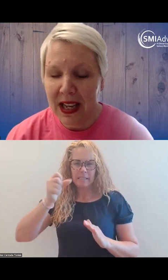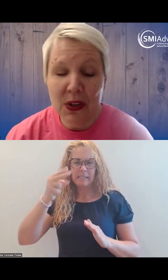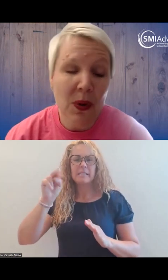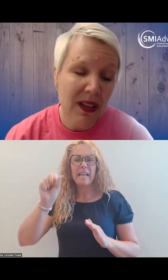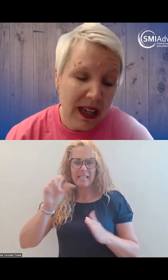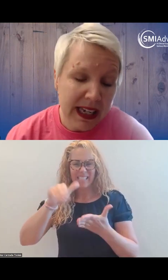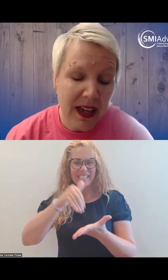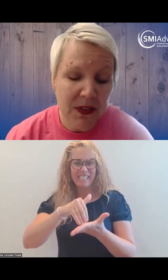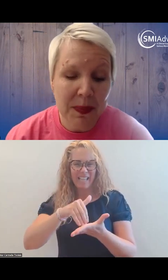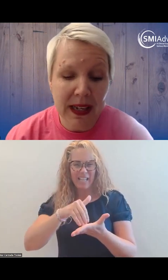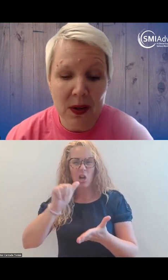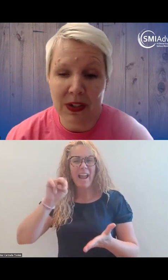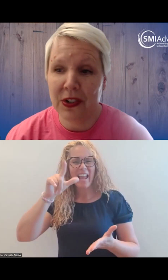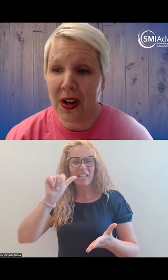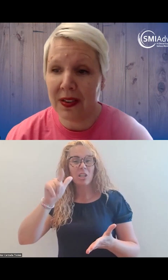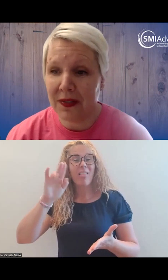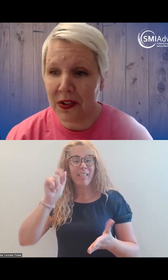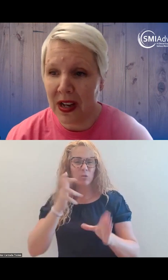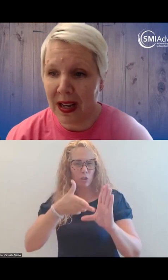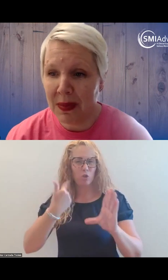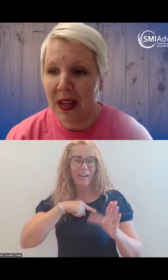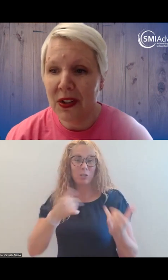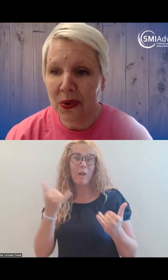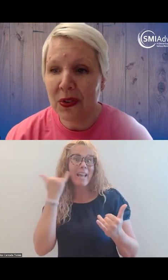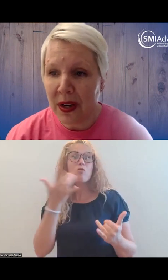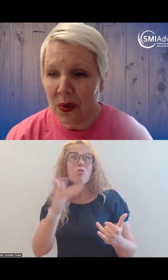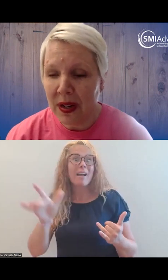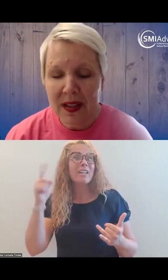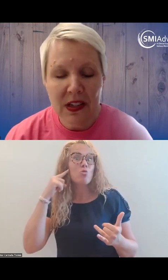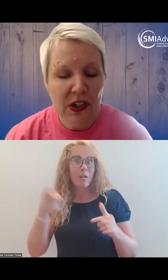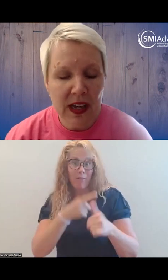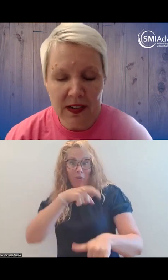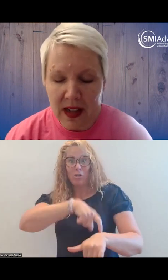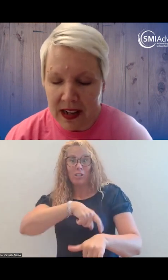IF YOU WERE LUCKY ENOUGH TO HEAR HER TALK, YOU KNOW SHE HAS LOTS